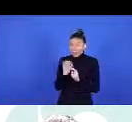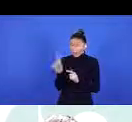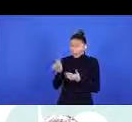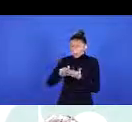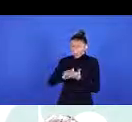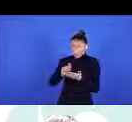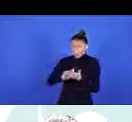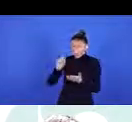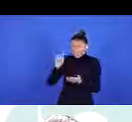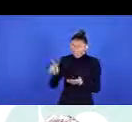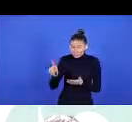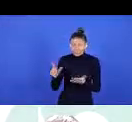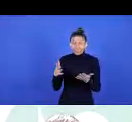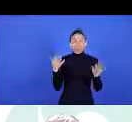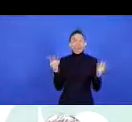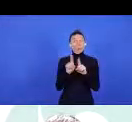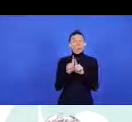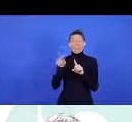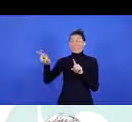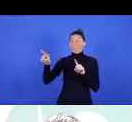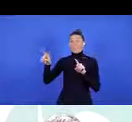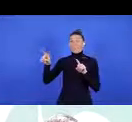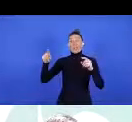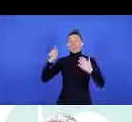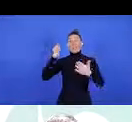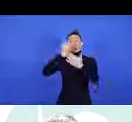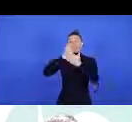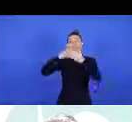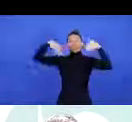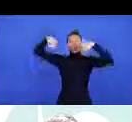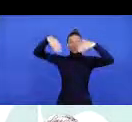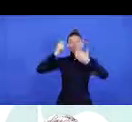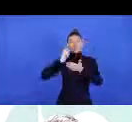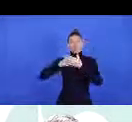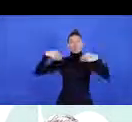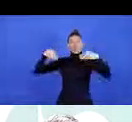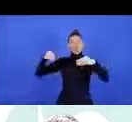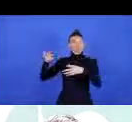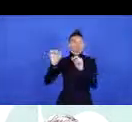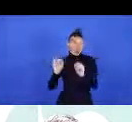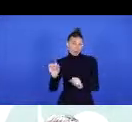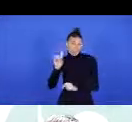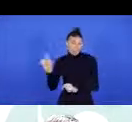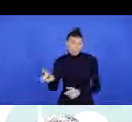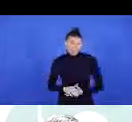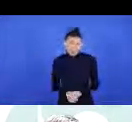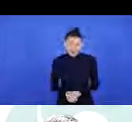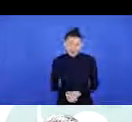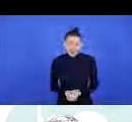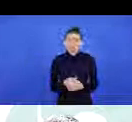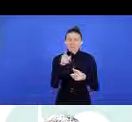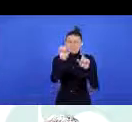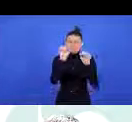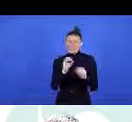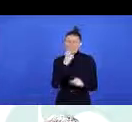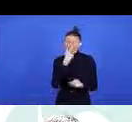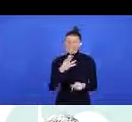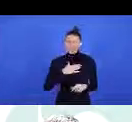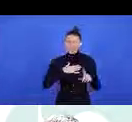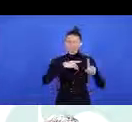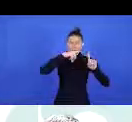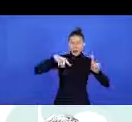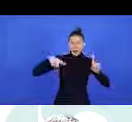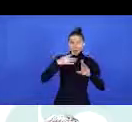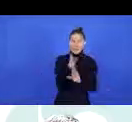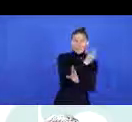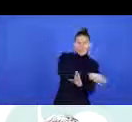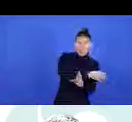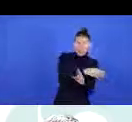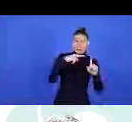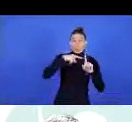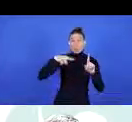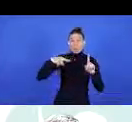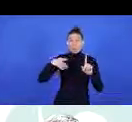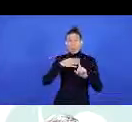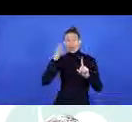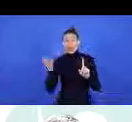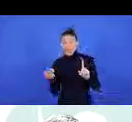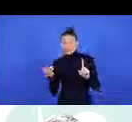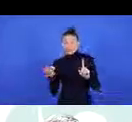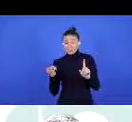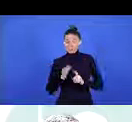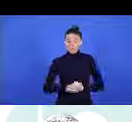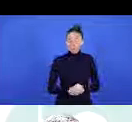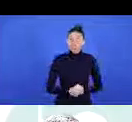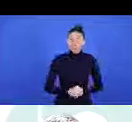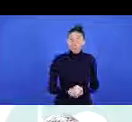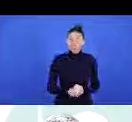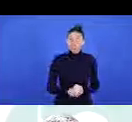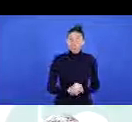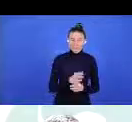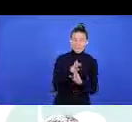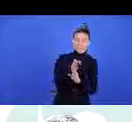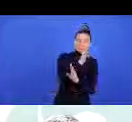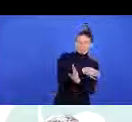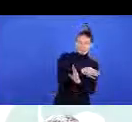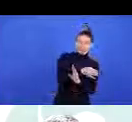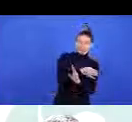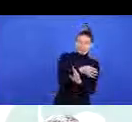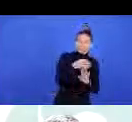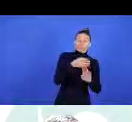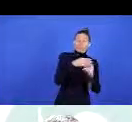support group,